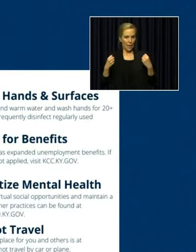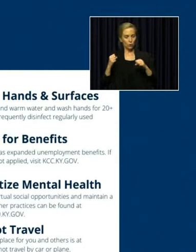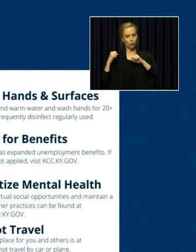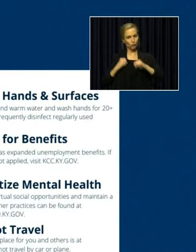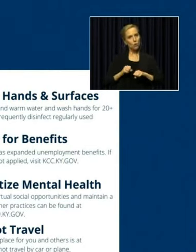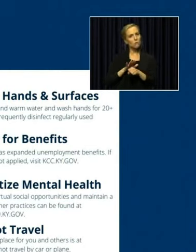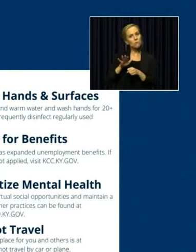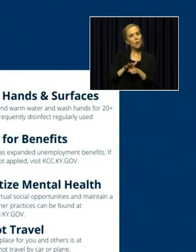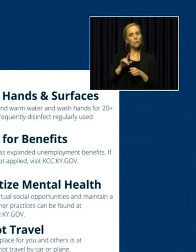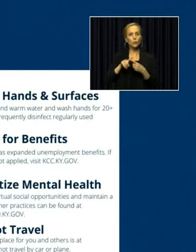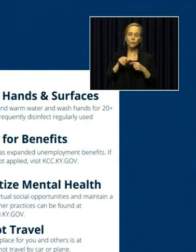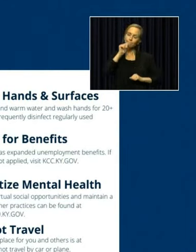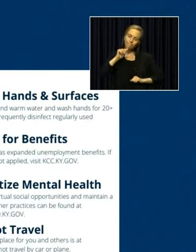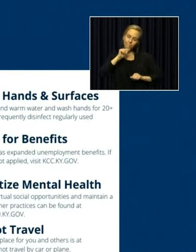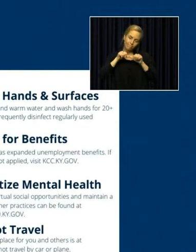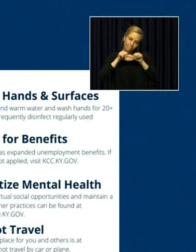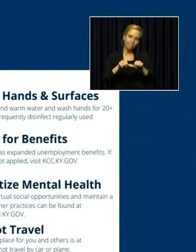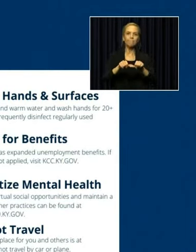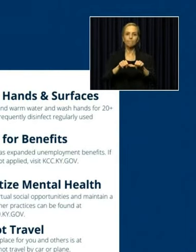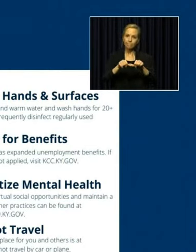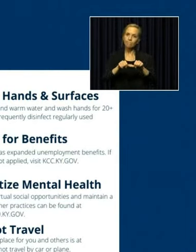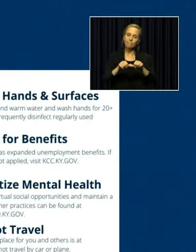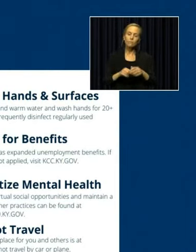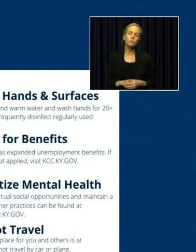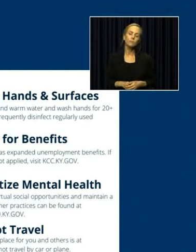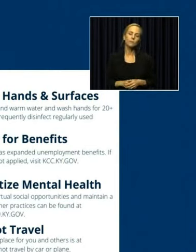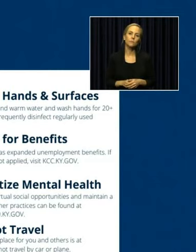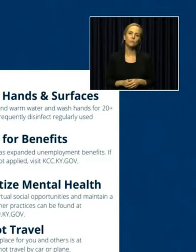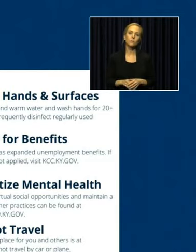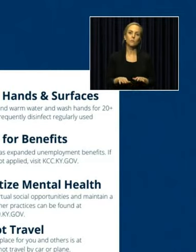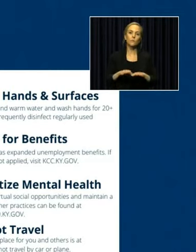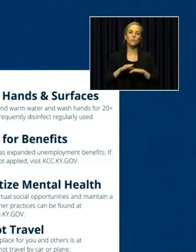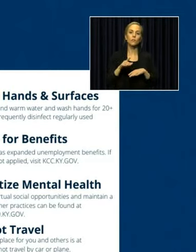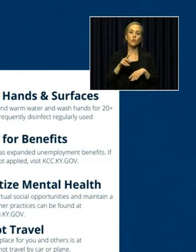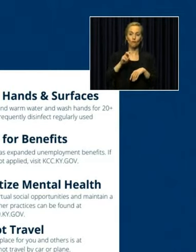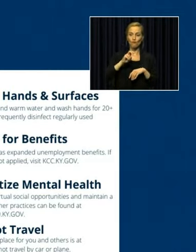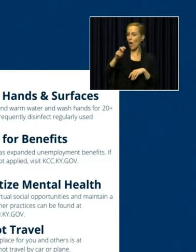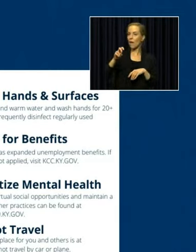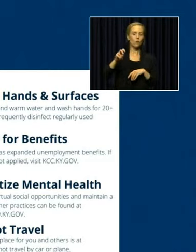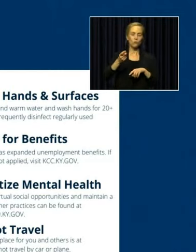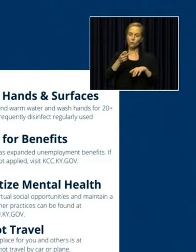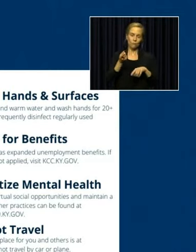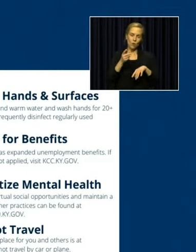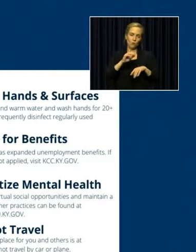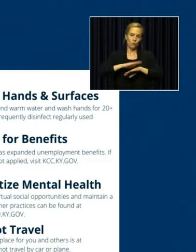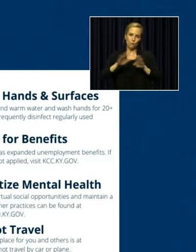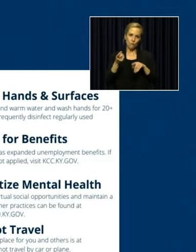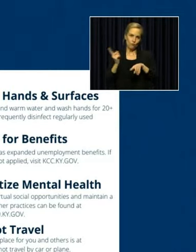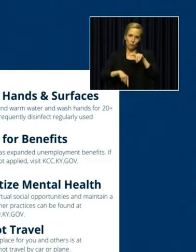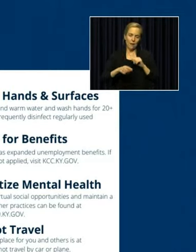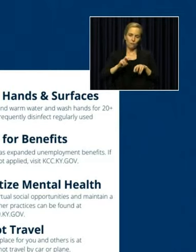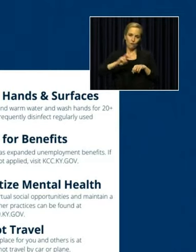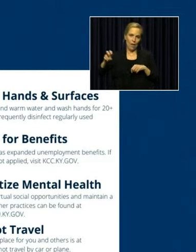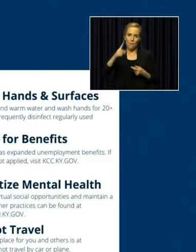FALL IN THE DIFFERENT RANKINGS THAT ARE OUT THERE AND HOW WE DO BETTER ON SO MANY TO HAVE THE EXTRA DOLLARS THAT WE NEED TO DO IT.